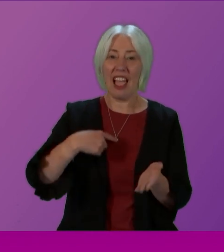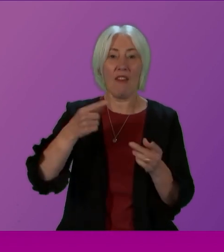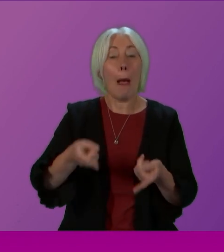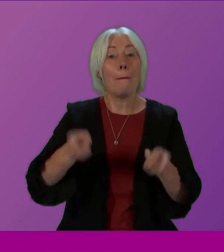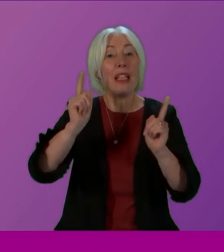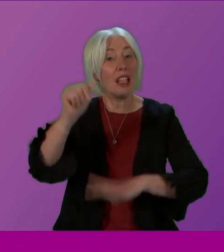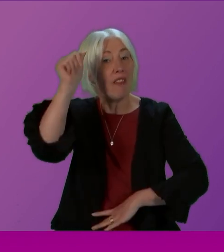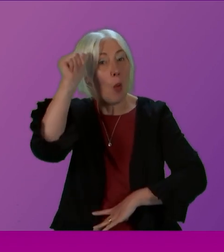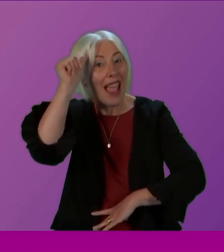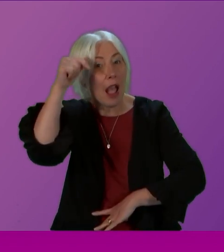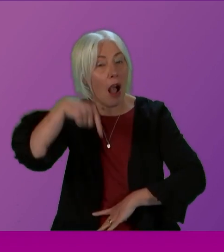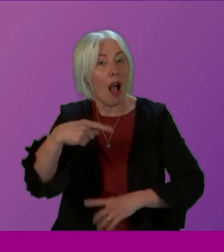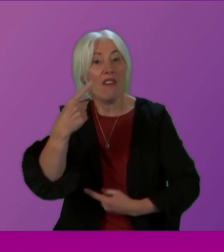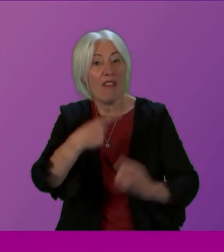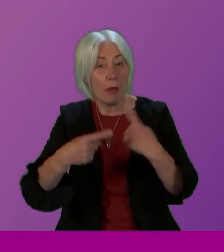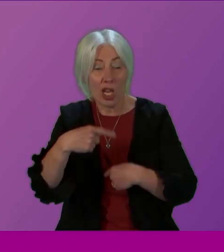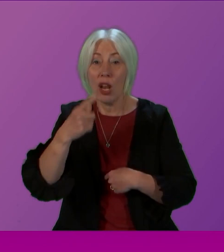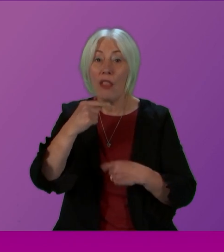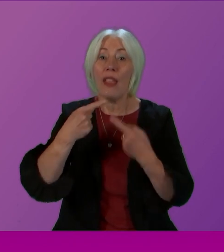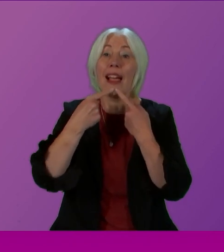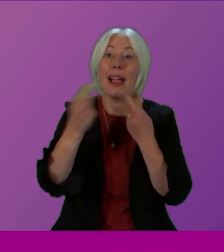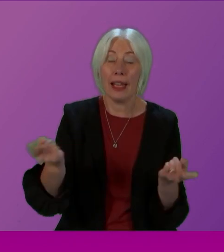of information that they can provide to the Parliament, they should do so.